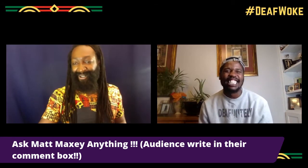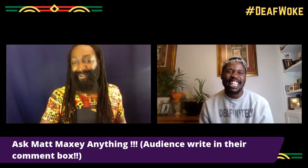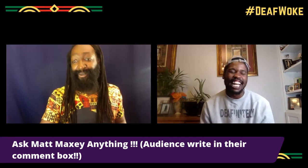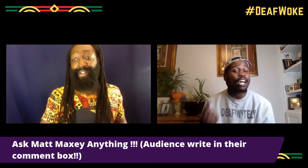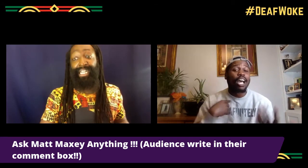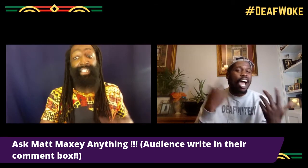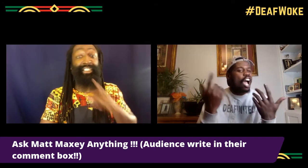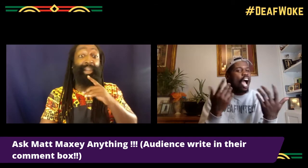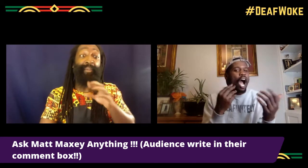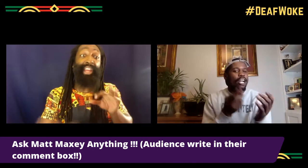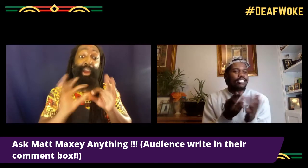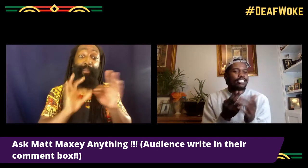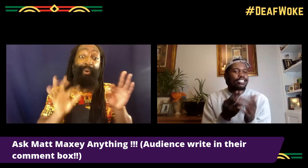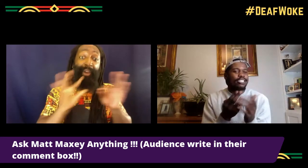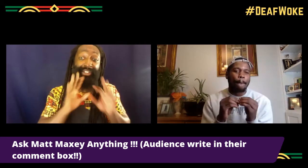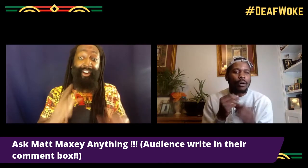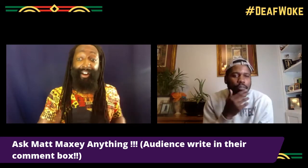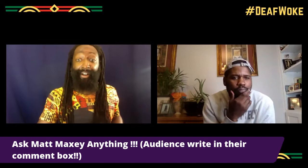Home cooking. That's cool.